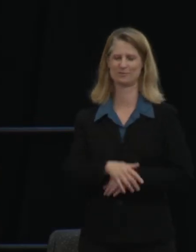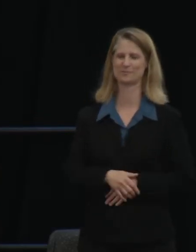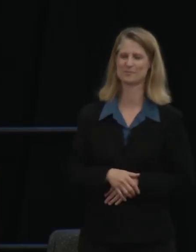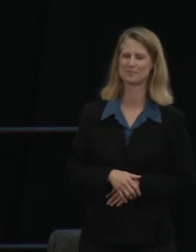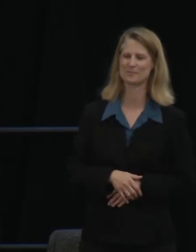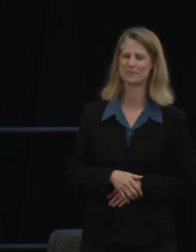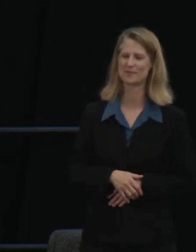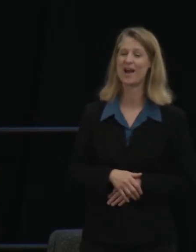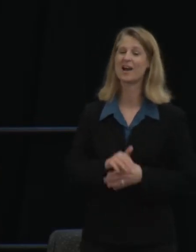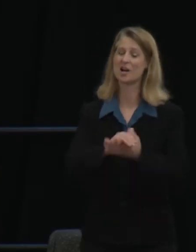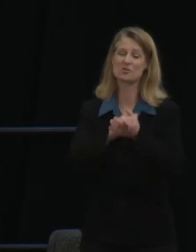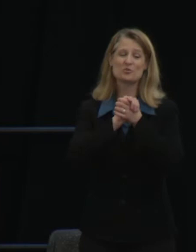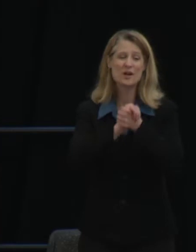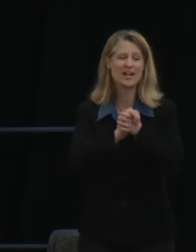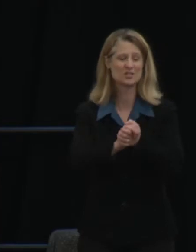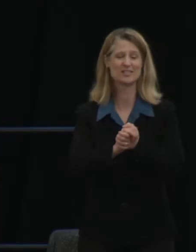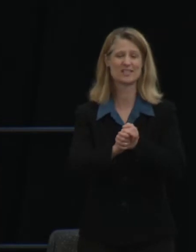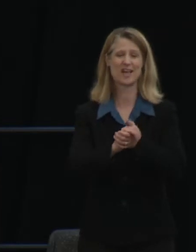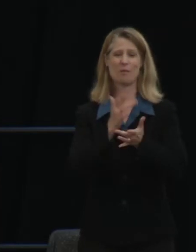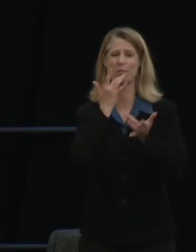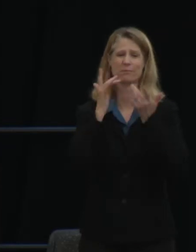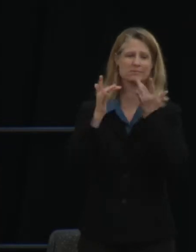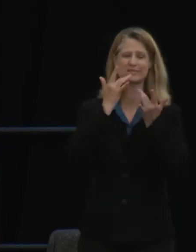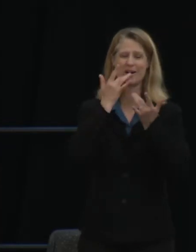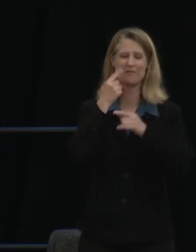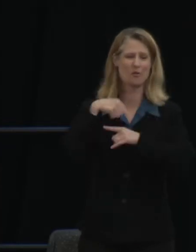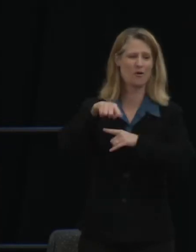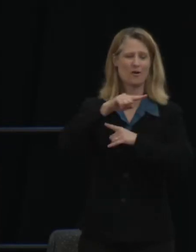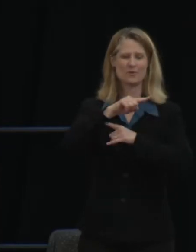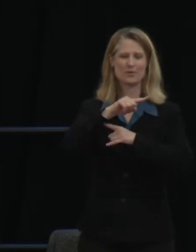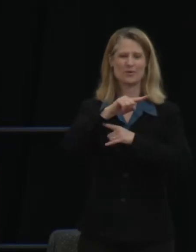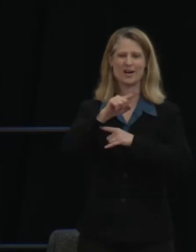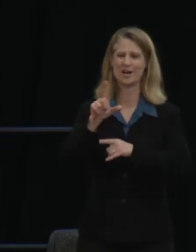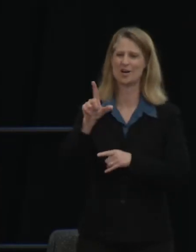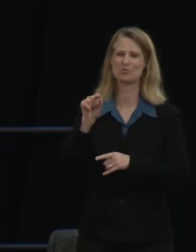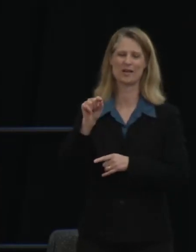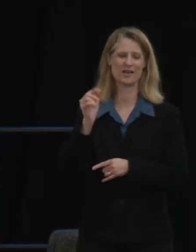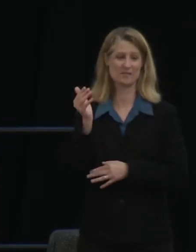Congratulations, and best wishes to all our 2015